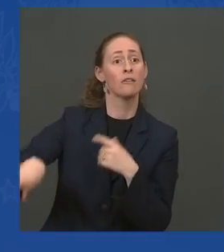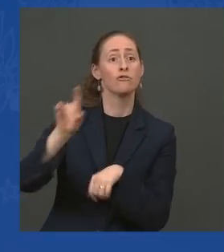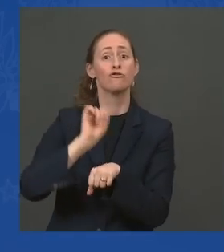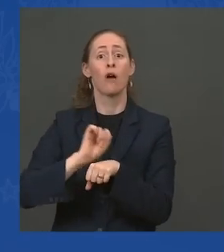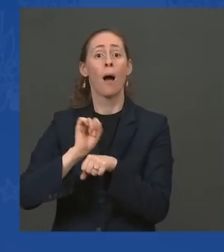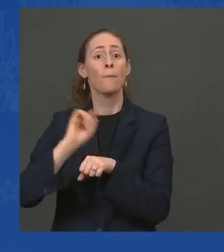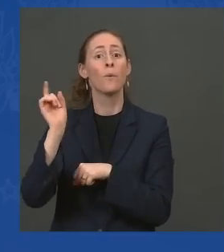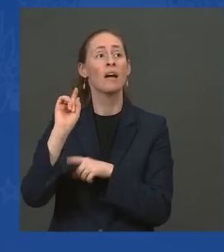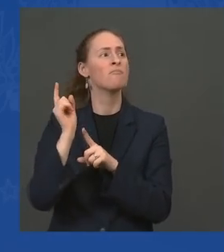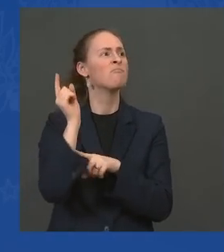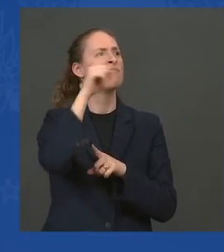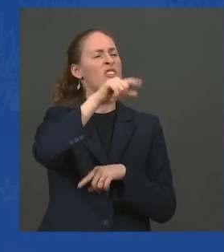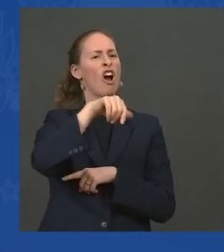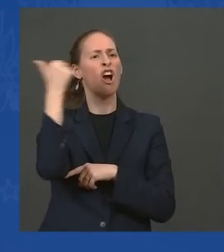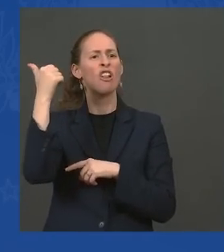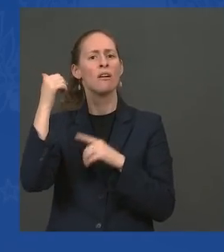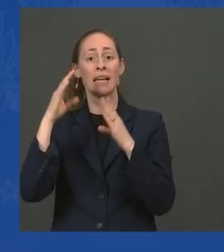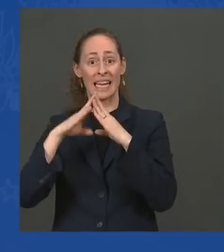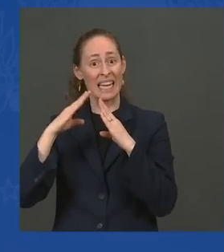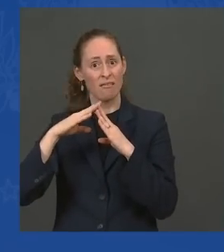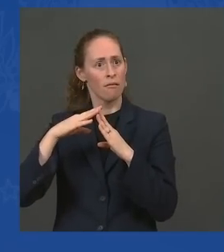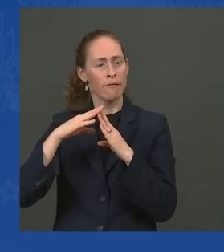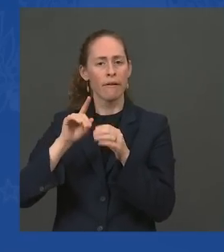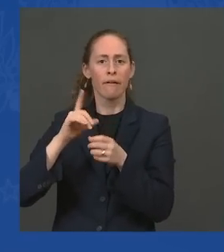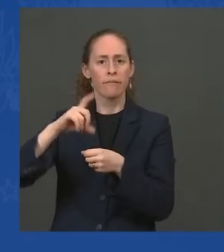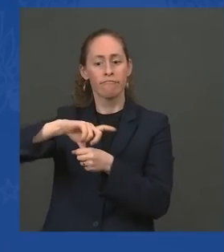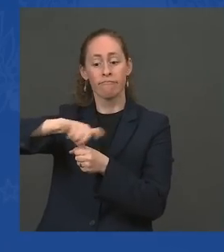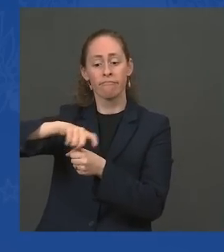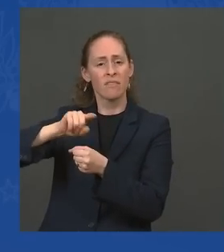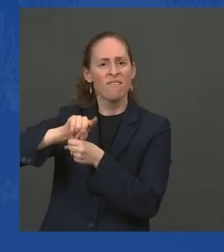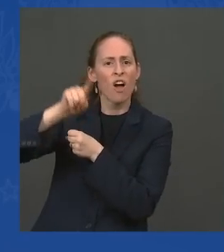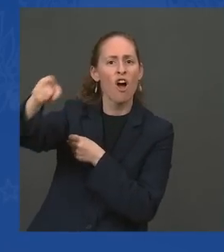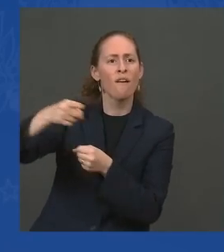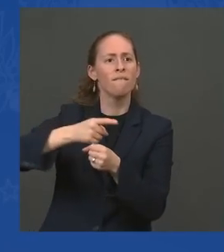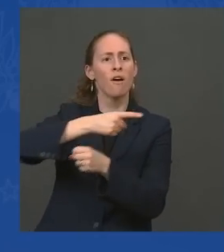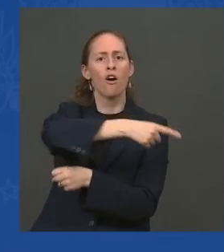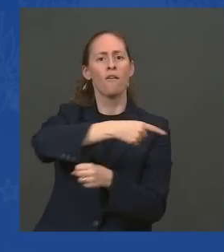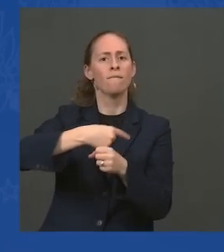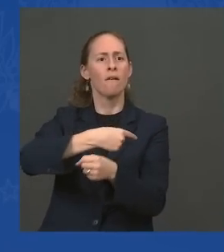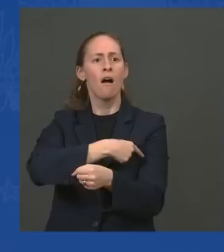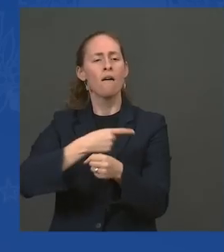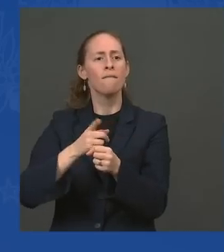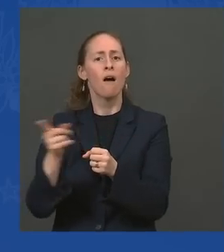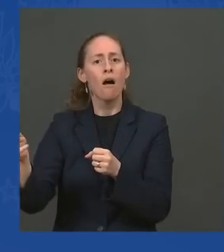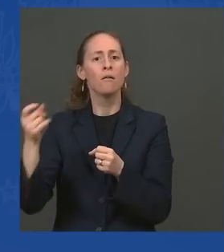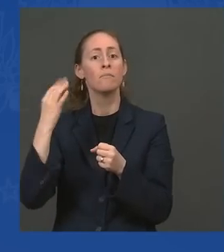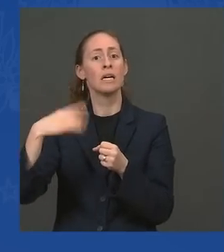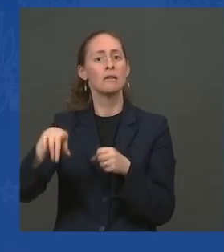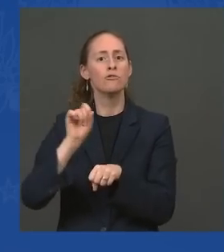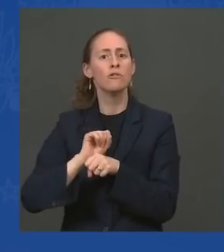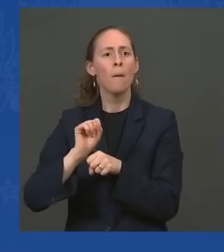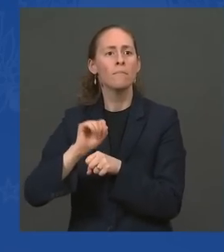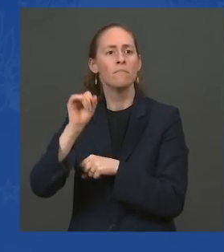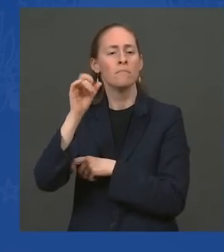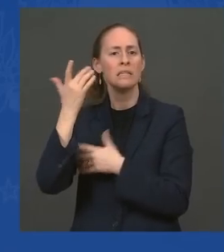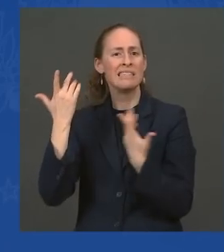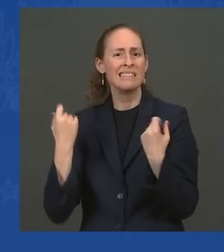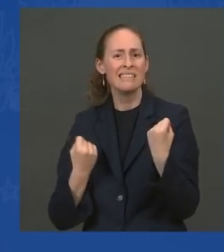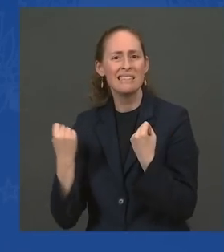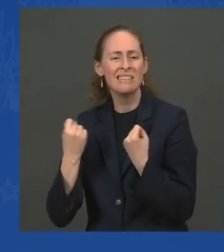60 percent of the people who had those jobs outside the city didn't have vehicles to get out, didn't have cars to get outside the city. So he provided buses, transit.